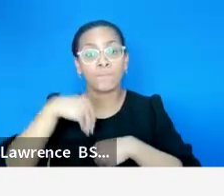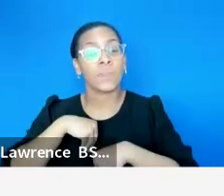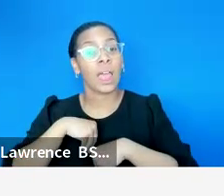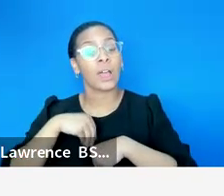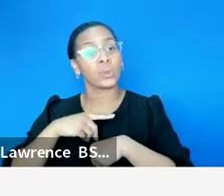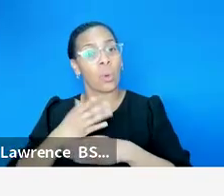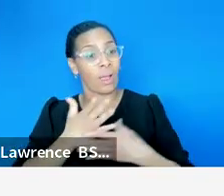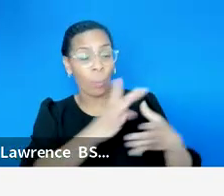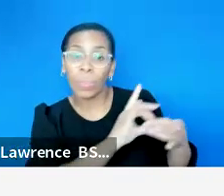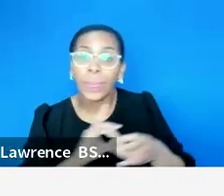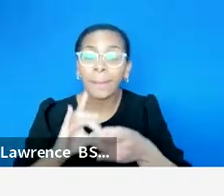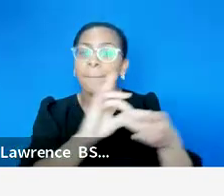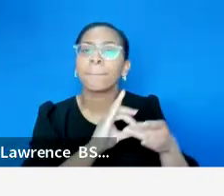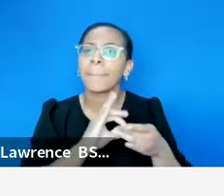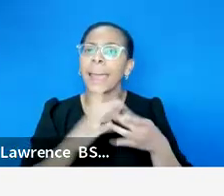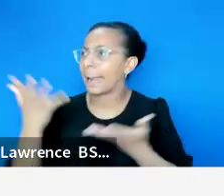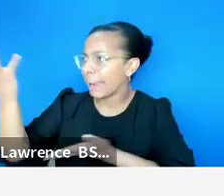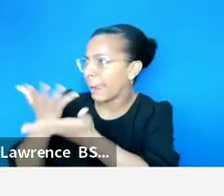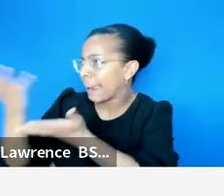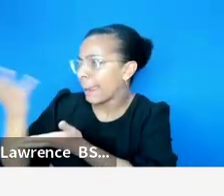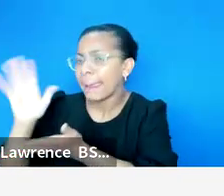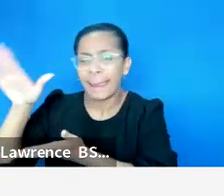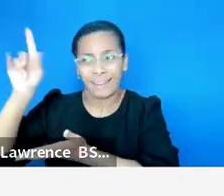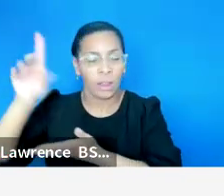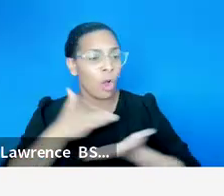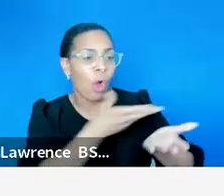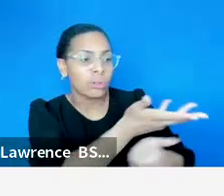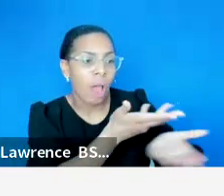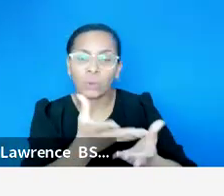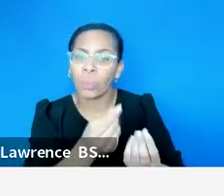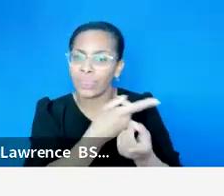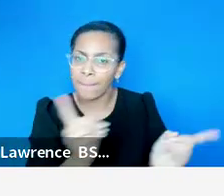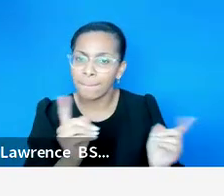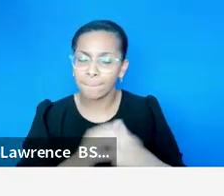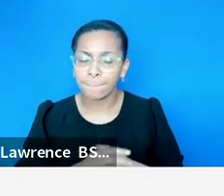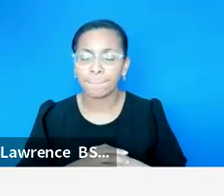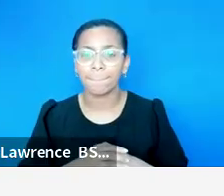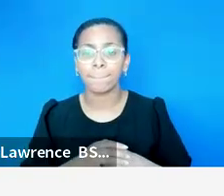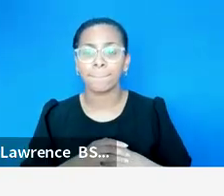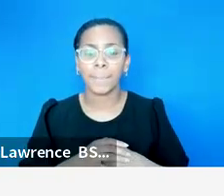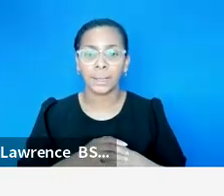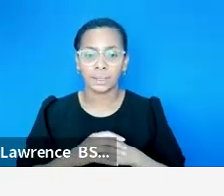key points in the process. I think there's a common saying